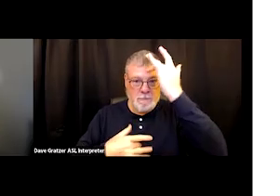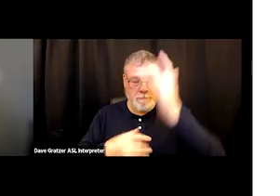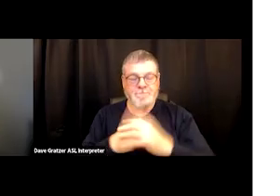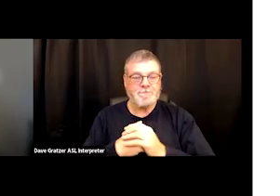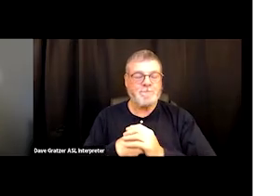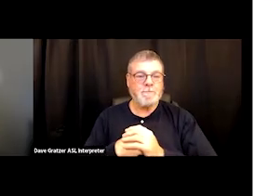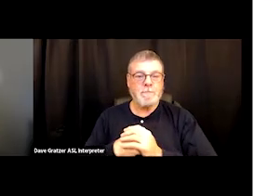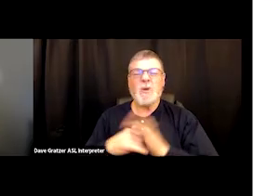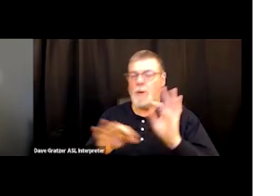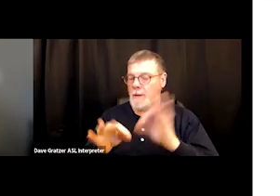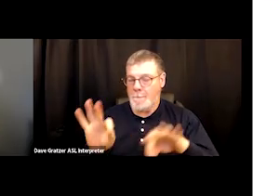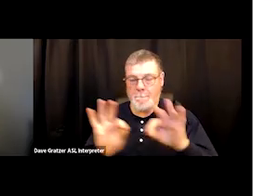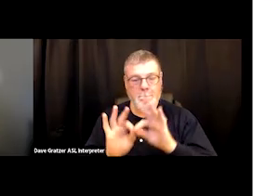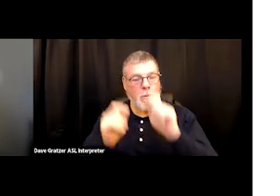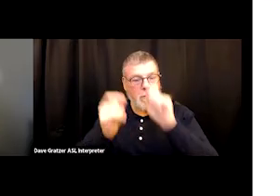so it's important to be as detailed as you can.